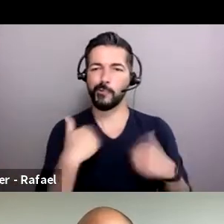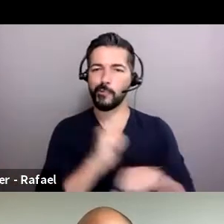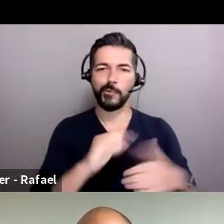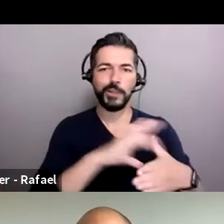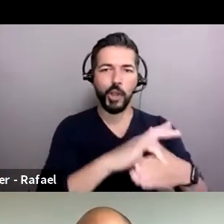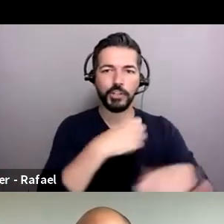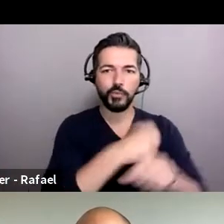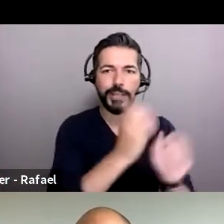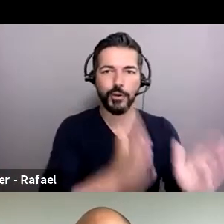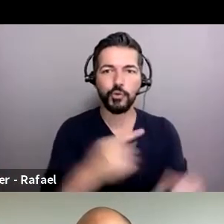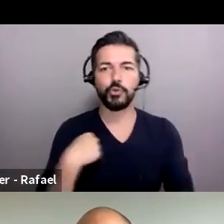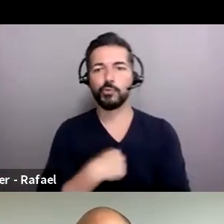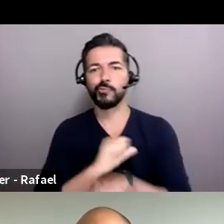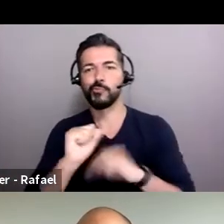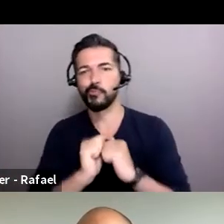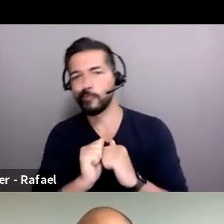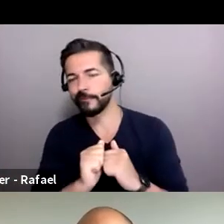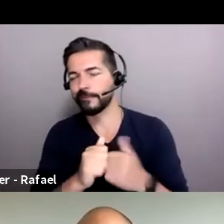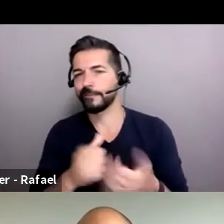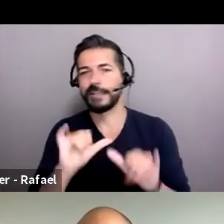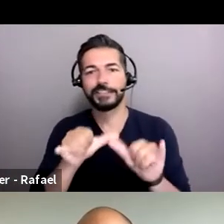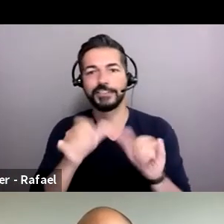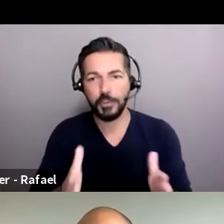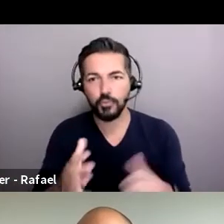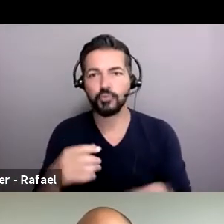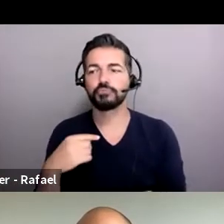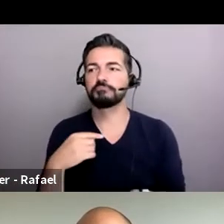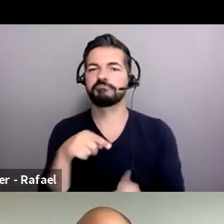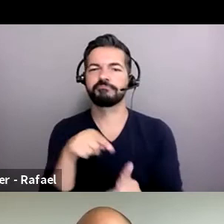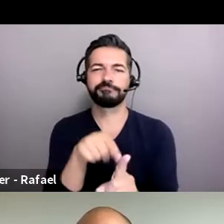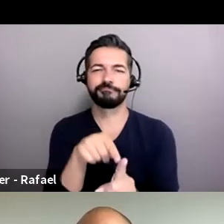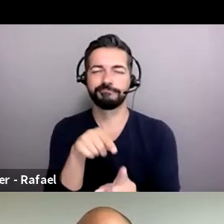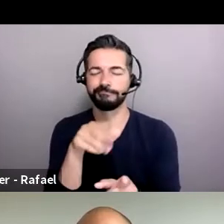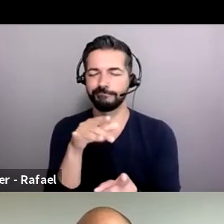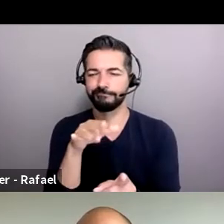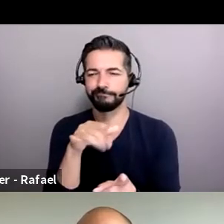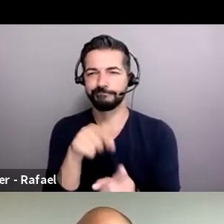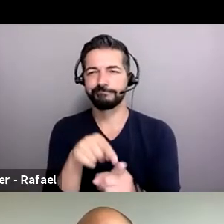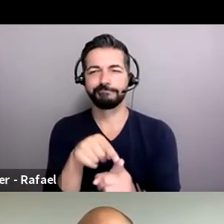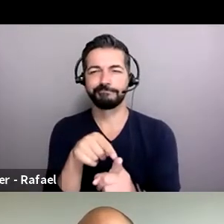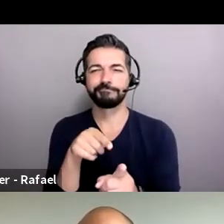We're working with engineers to determine the best ways to